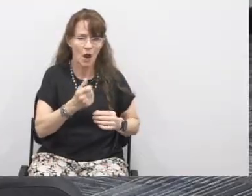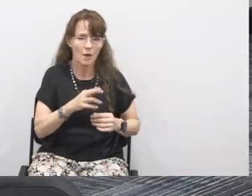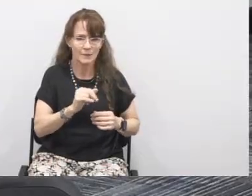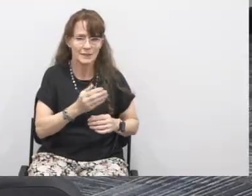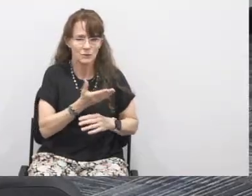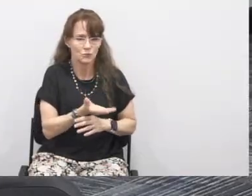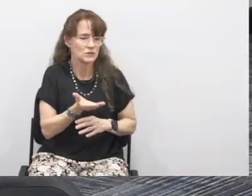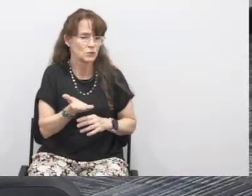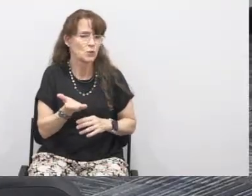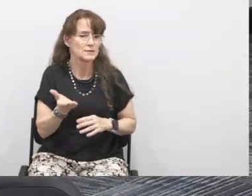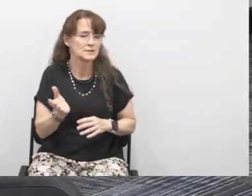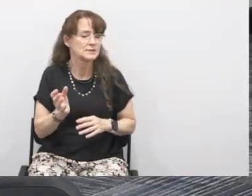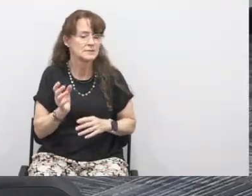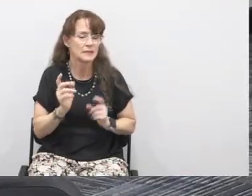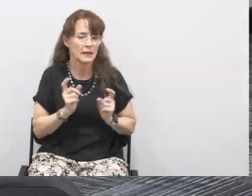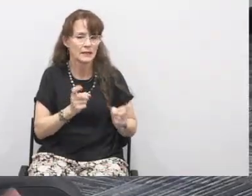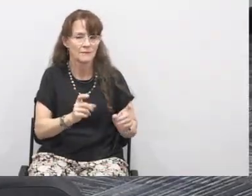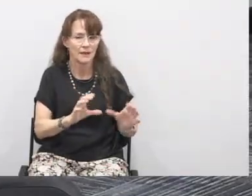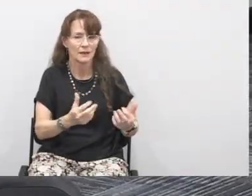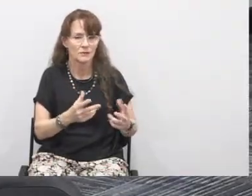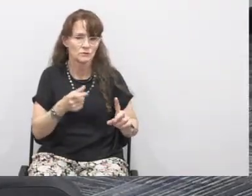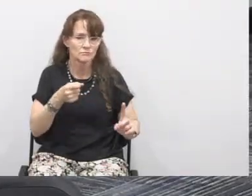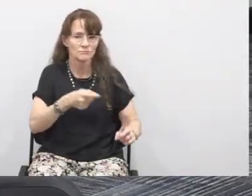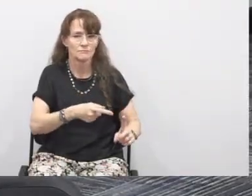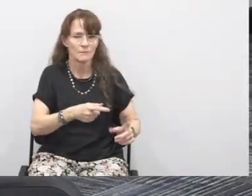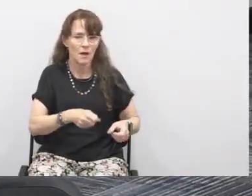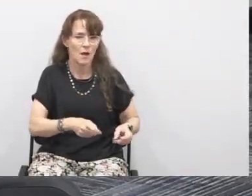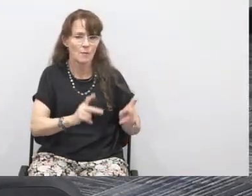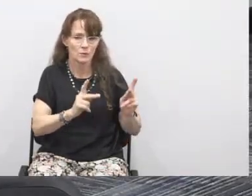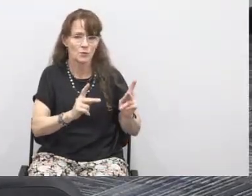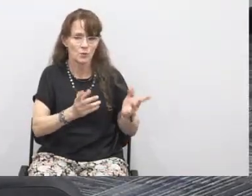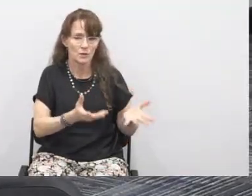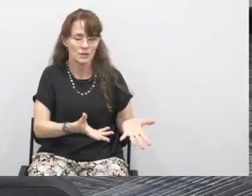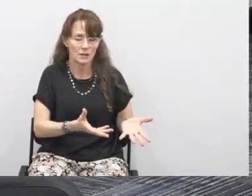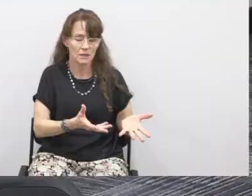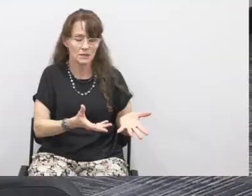and give that classroom an opportunity to